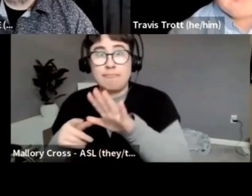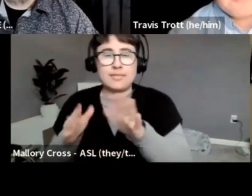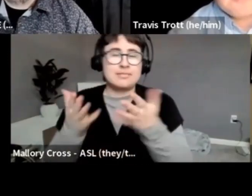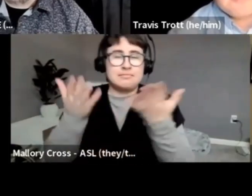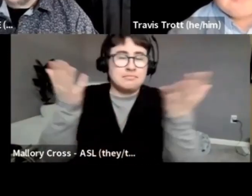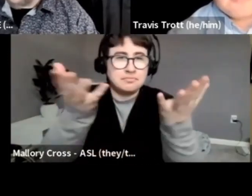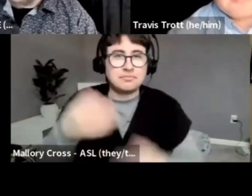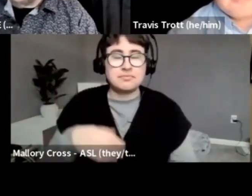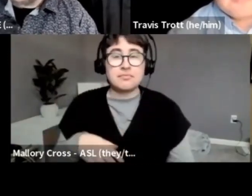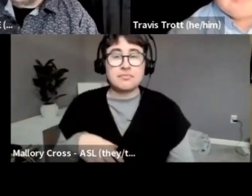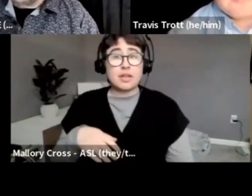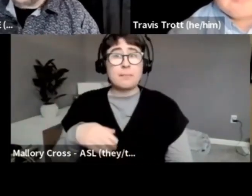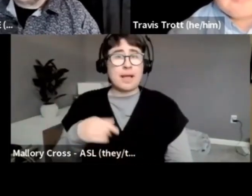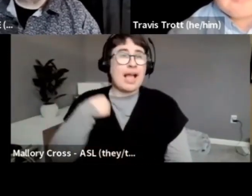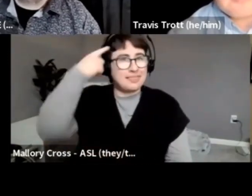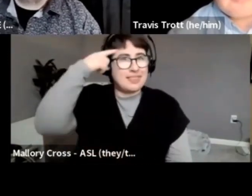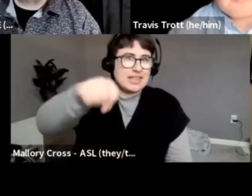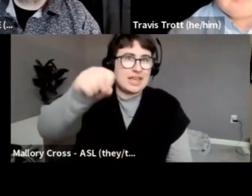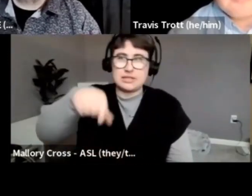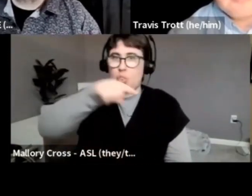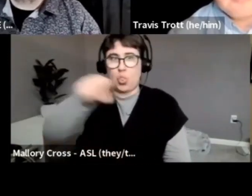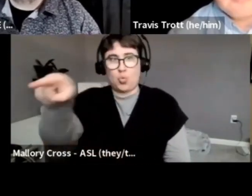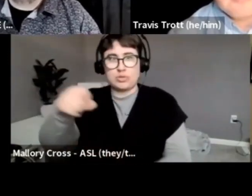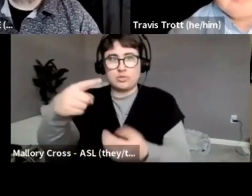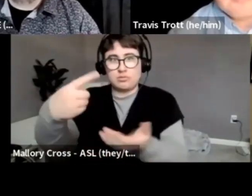And I think one of the things